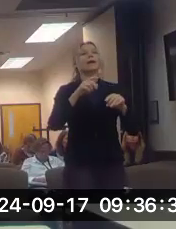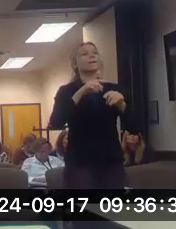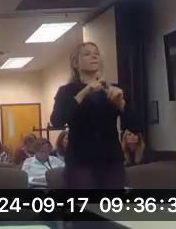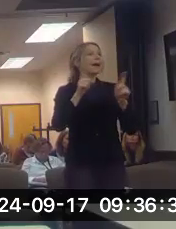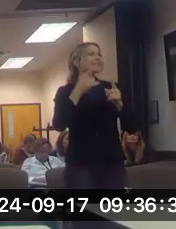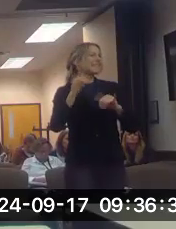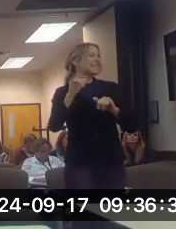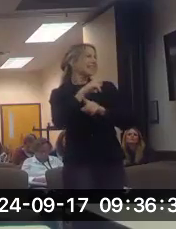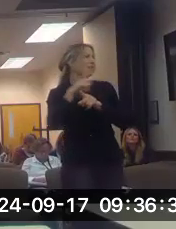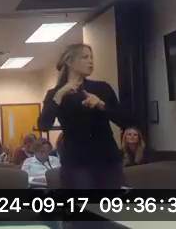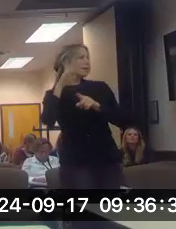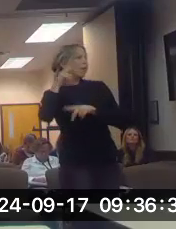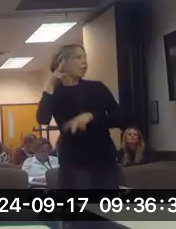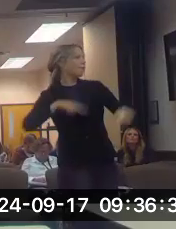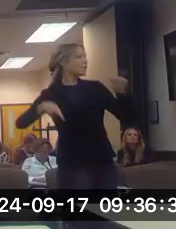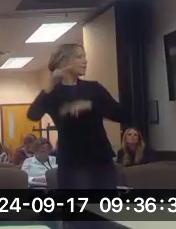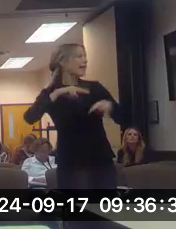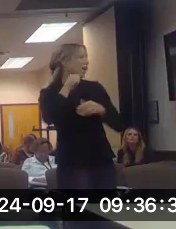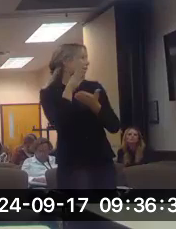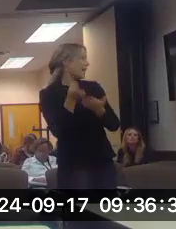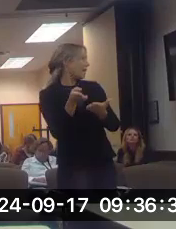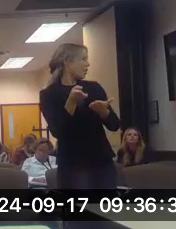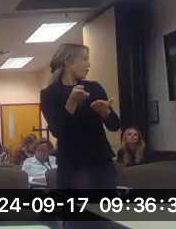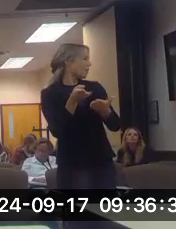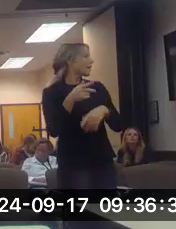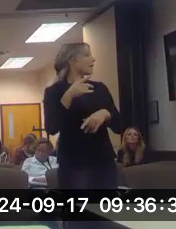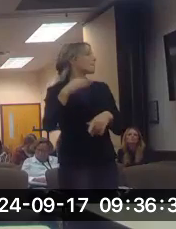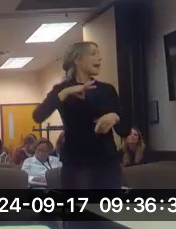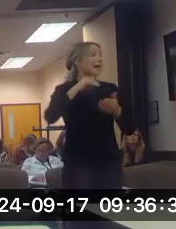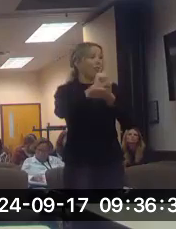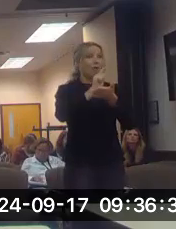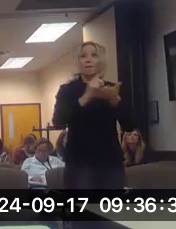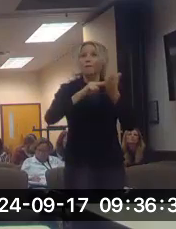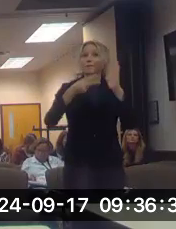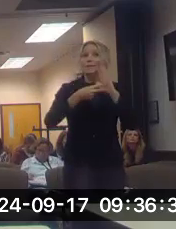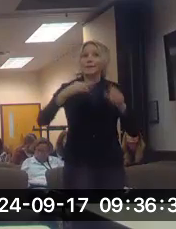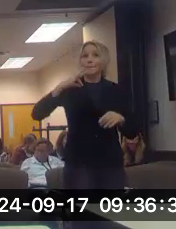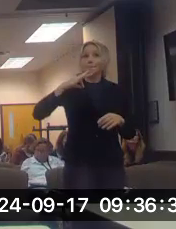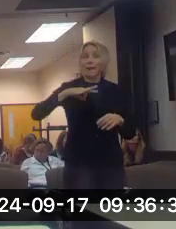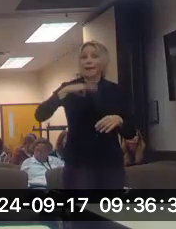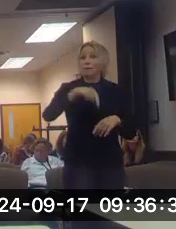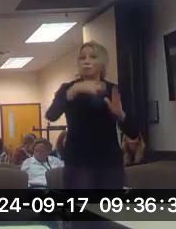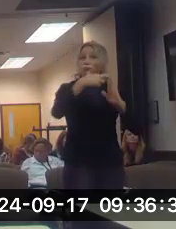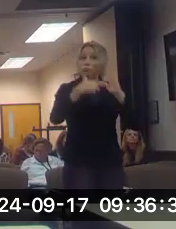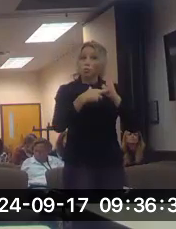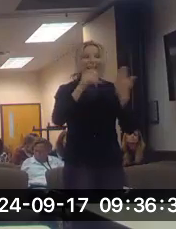Reginald Parson: Now, main law mandates that major substance of rules must be provisionally adopted and then reviewed by the legislature.